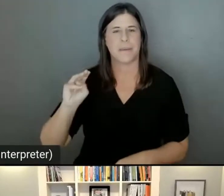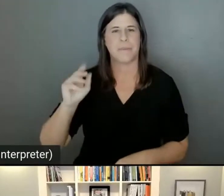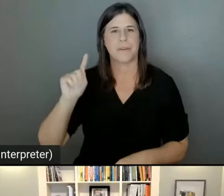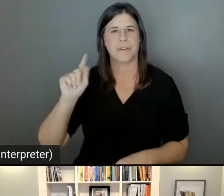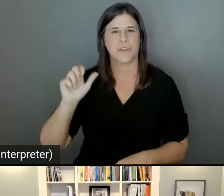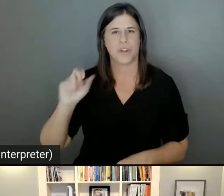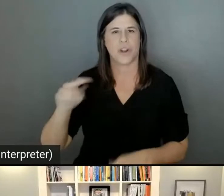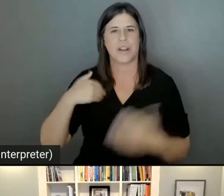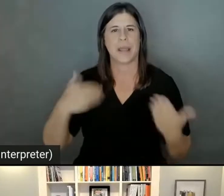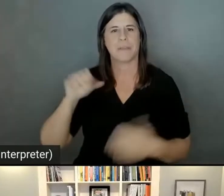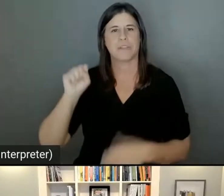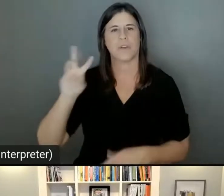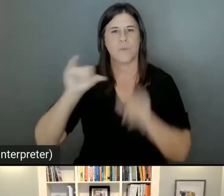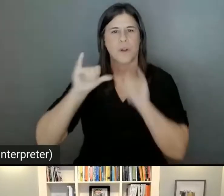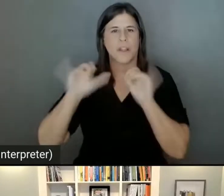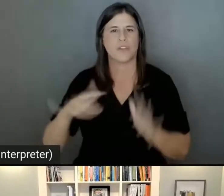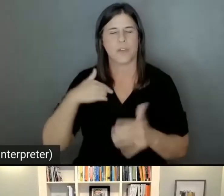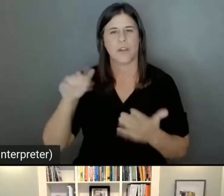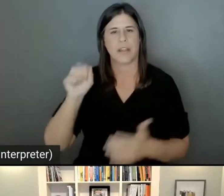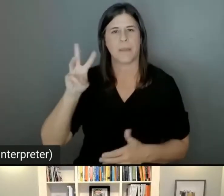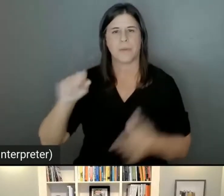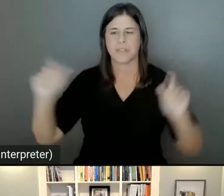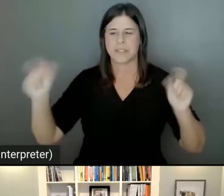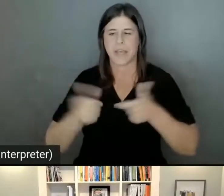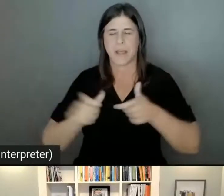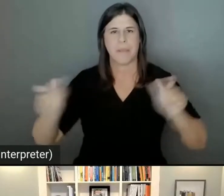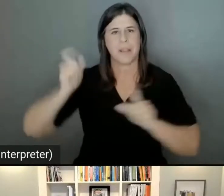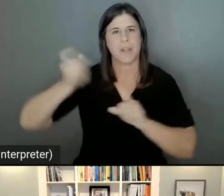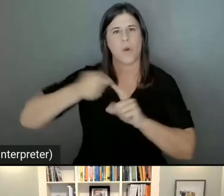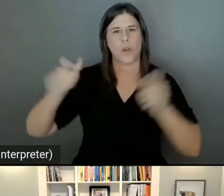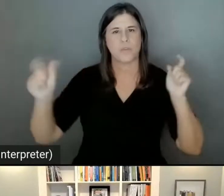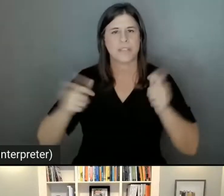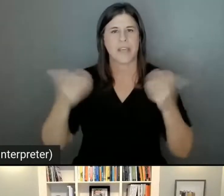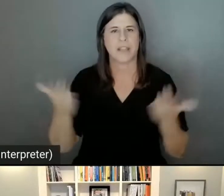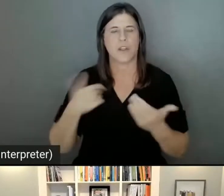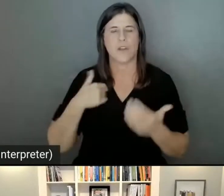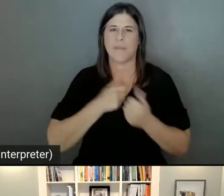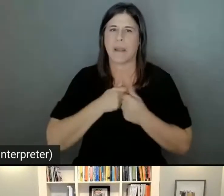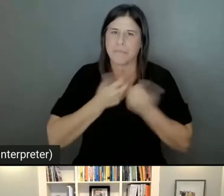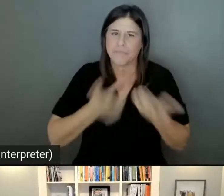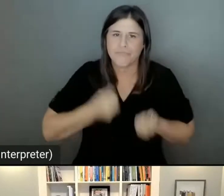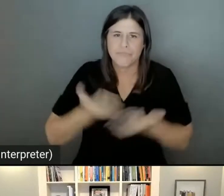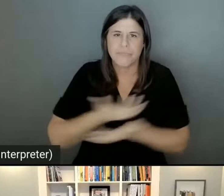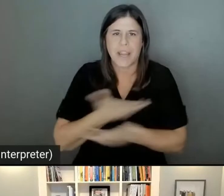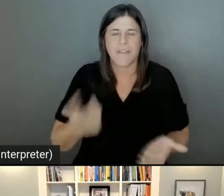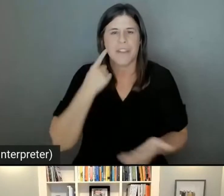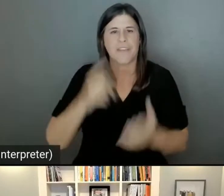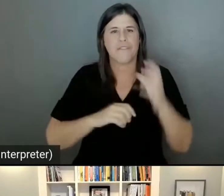I work on scalability and auto scaling and have been pouring my heart and soul into Karpenter for about a year now.